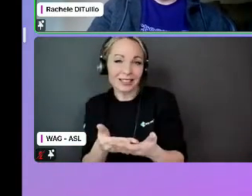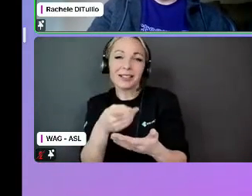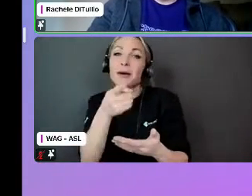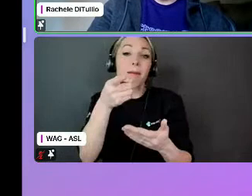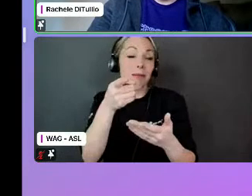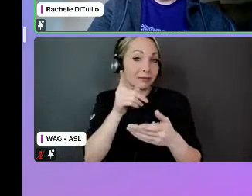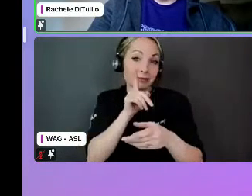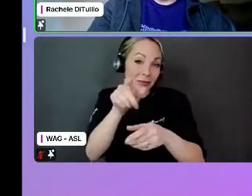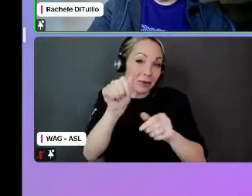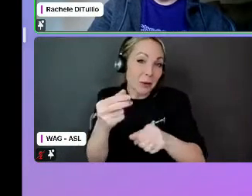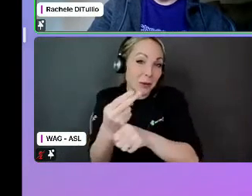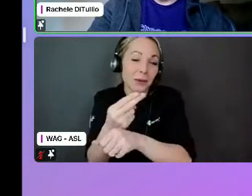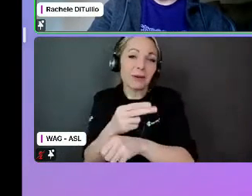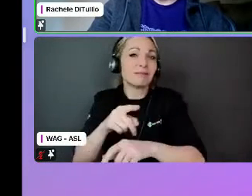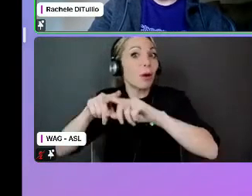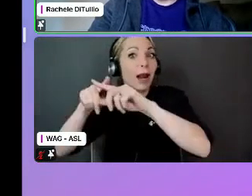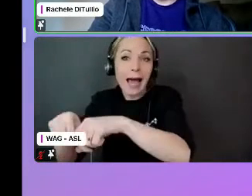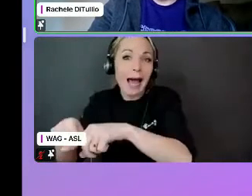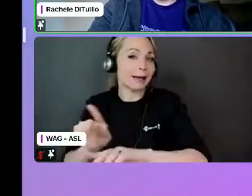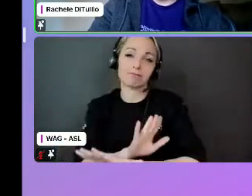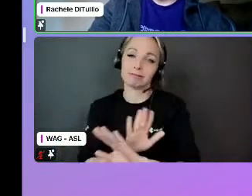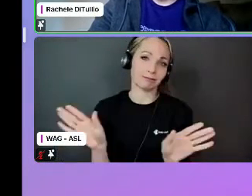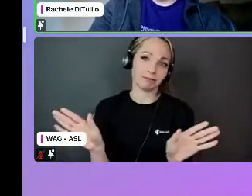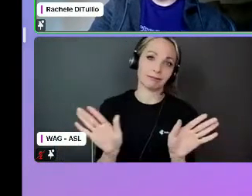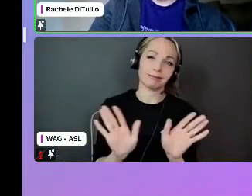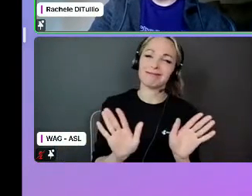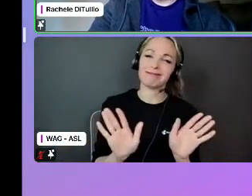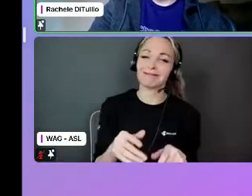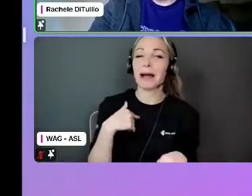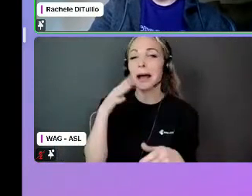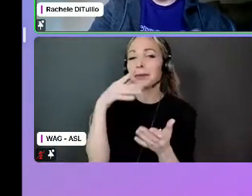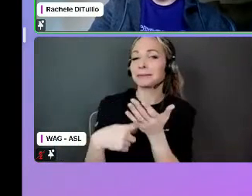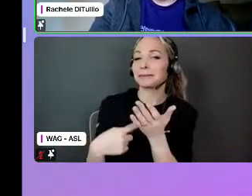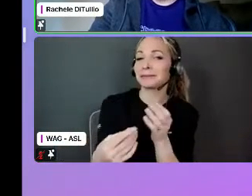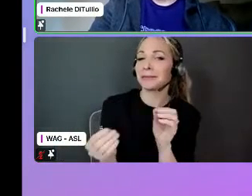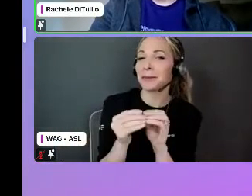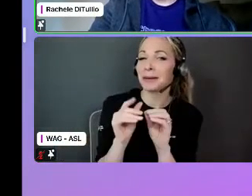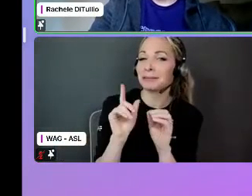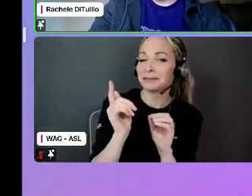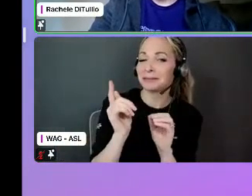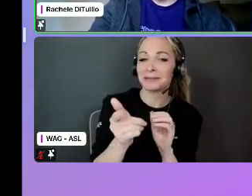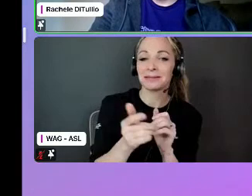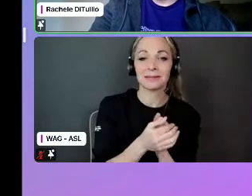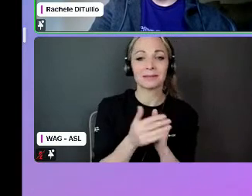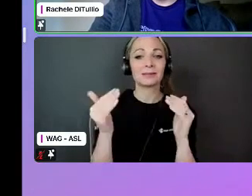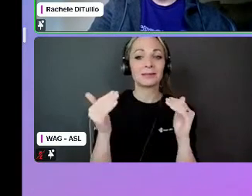browser modification that you can do around protected formats come up but we're going to talk about why we